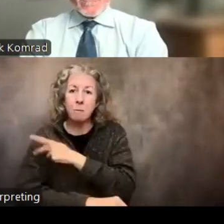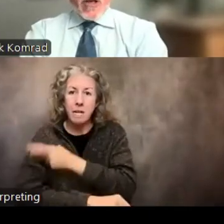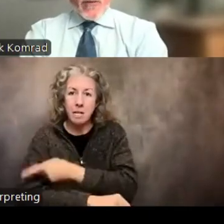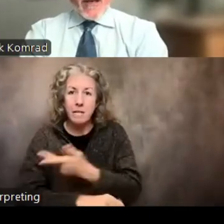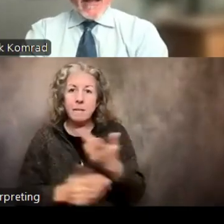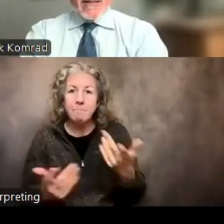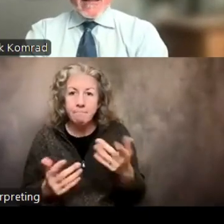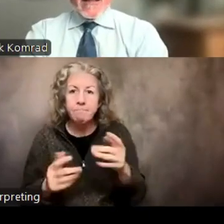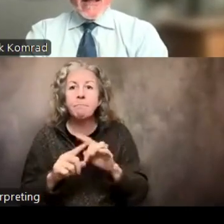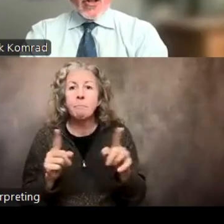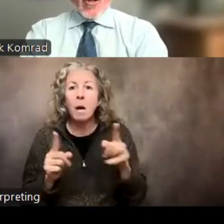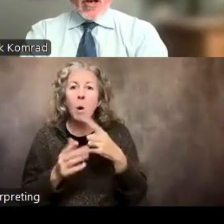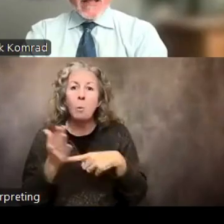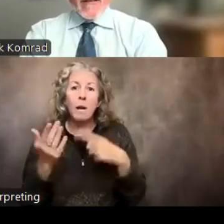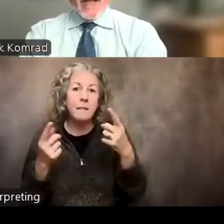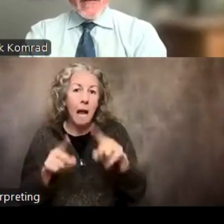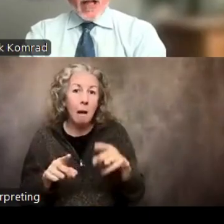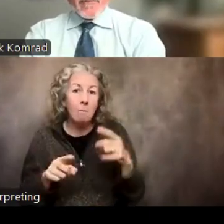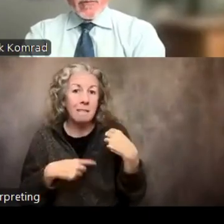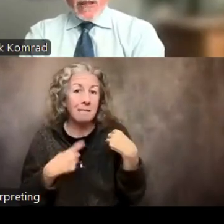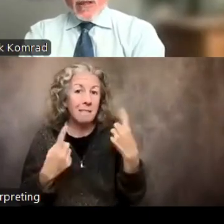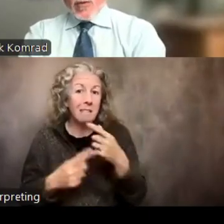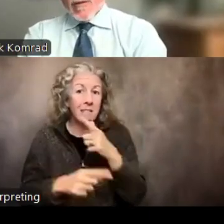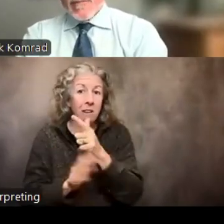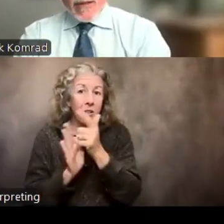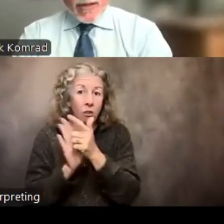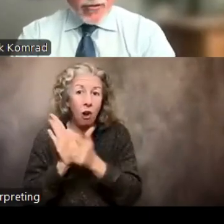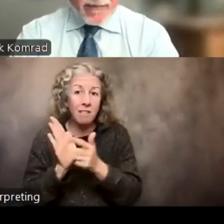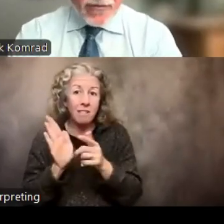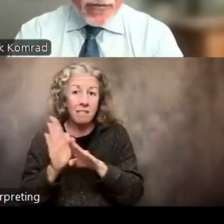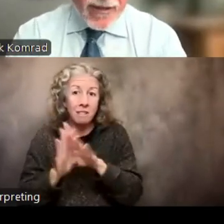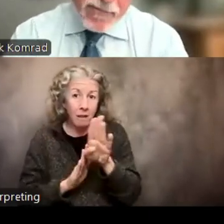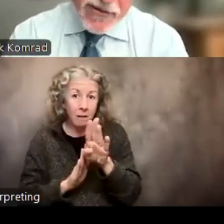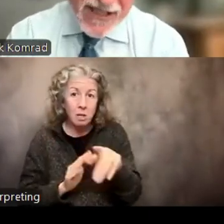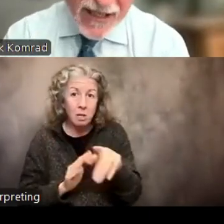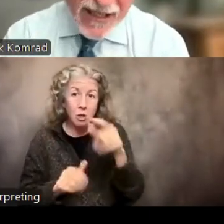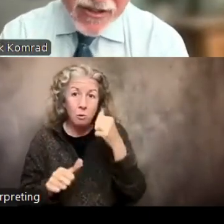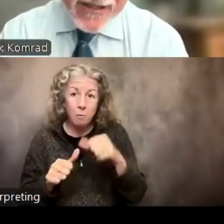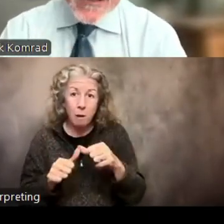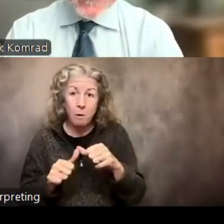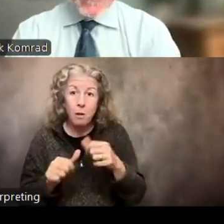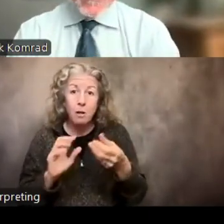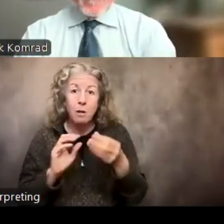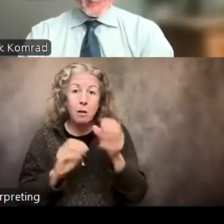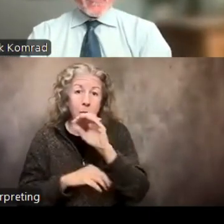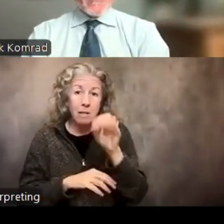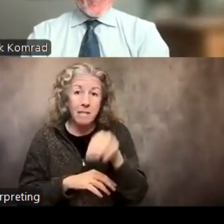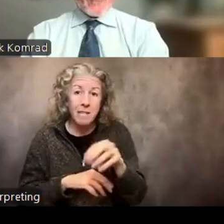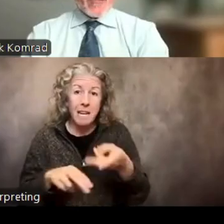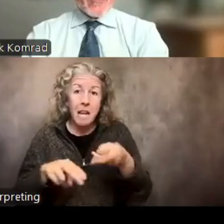been going on since these laws have developed? Well, do you remember the percent increases in Belgium and the Netherlands?